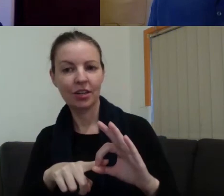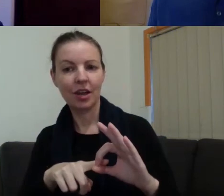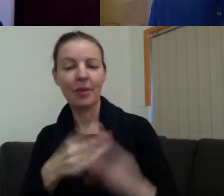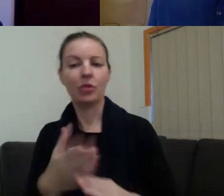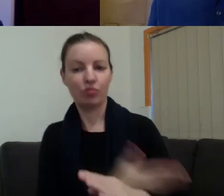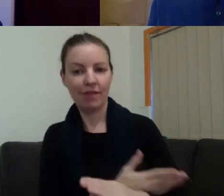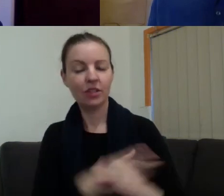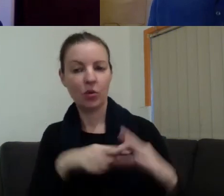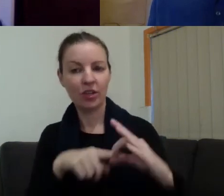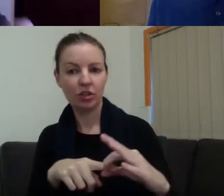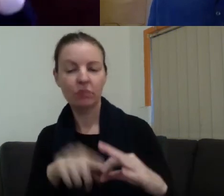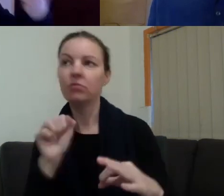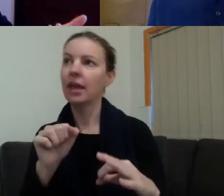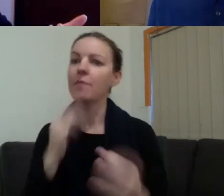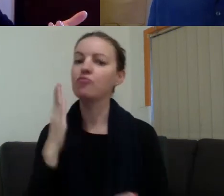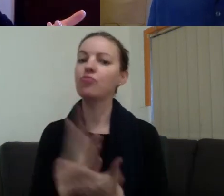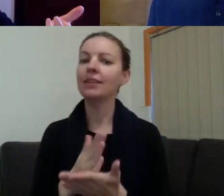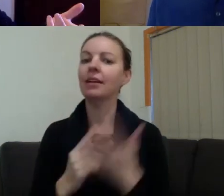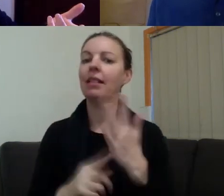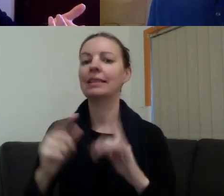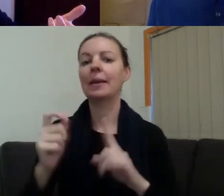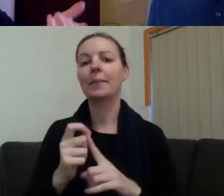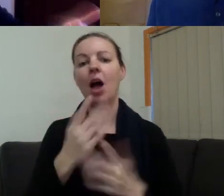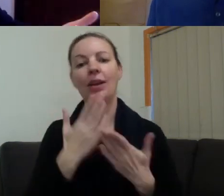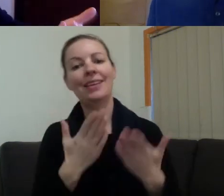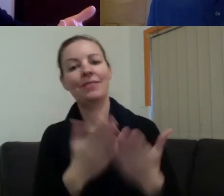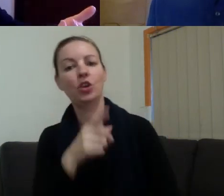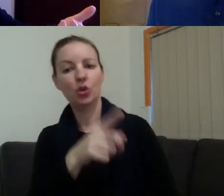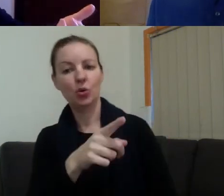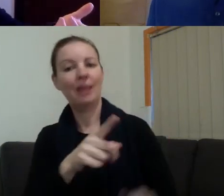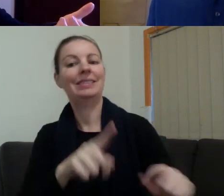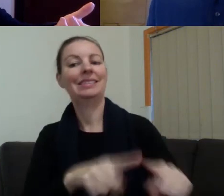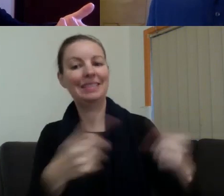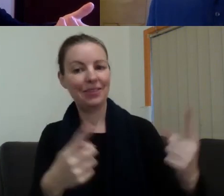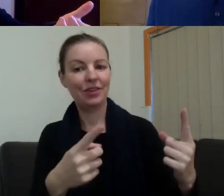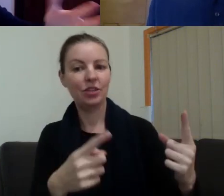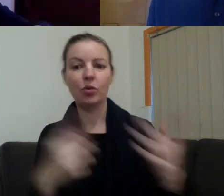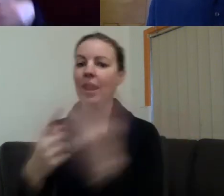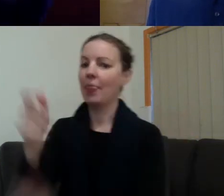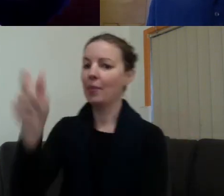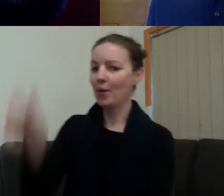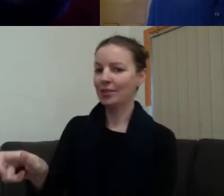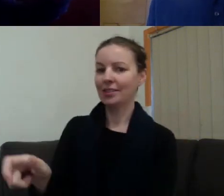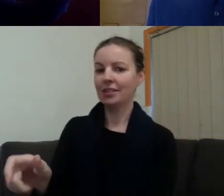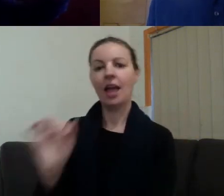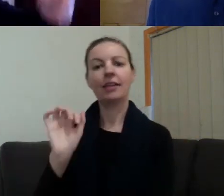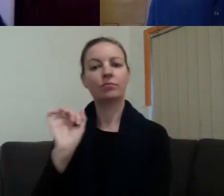thinking, yeah, the practical tip I would give you is really different to the practical tip that I would give your male boss.